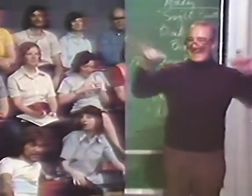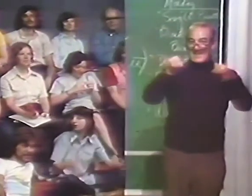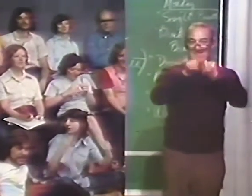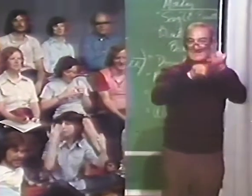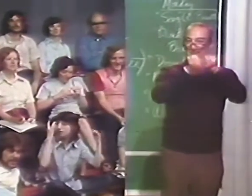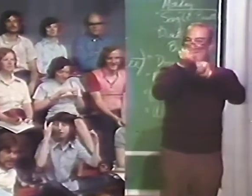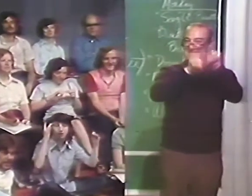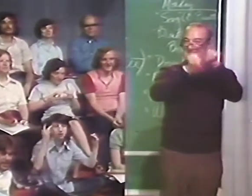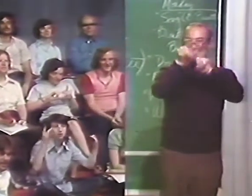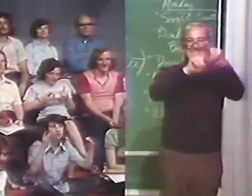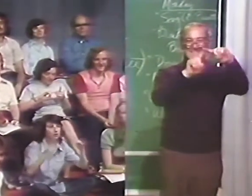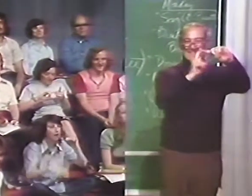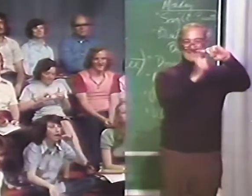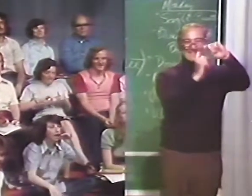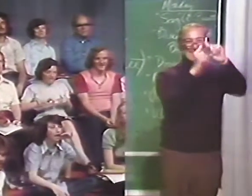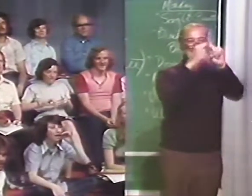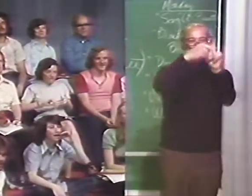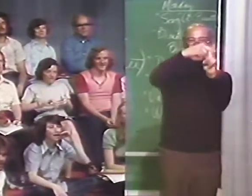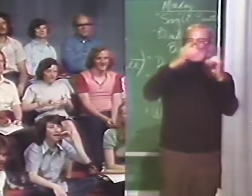SHINING...STARS.